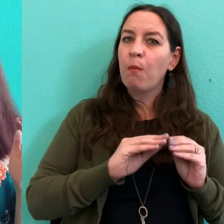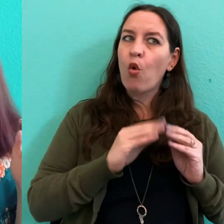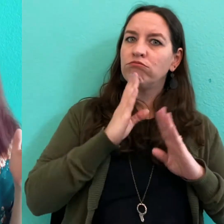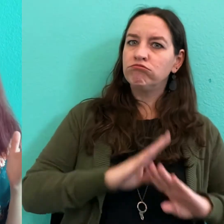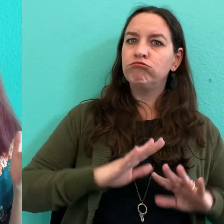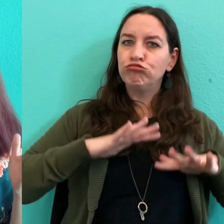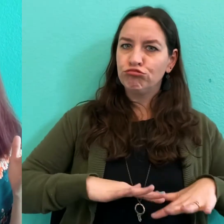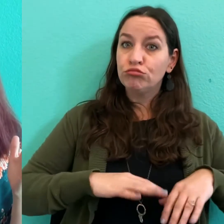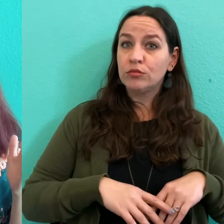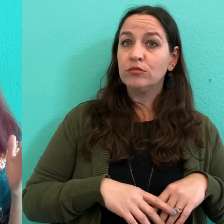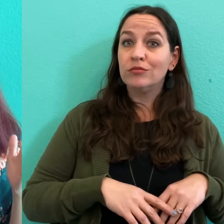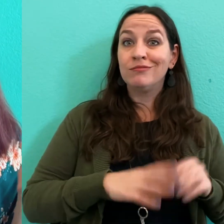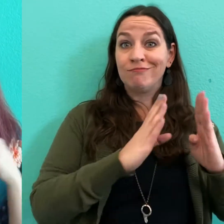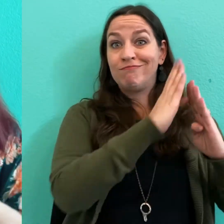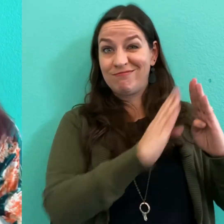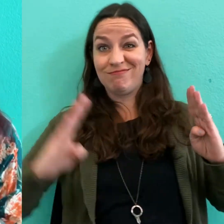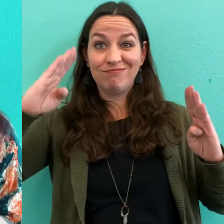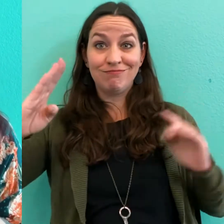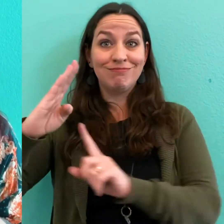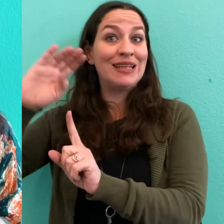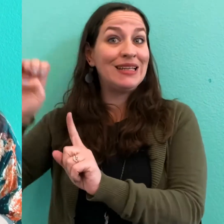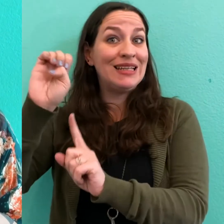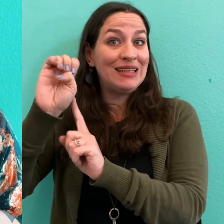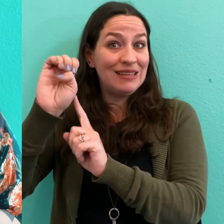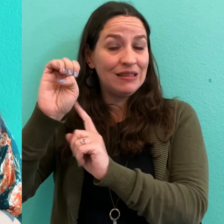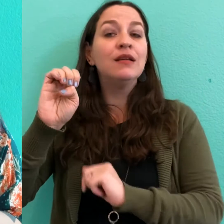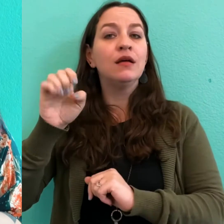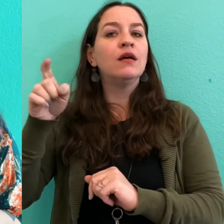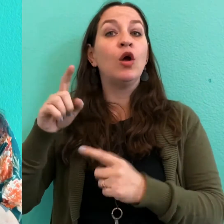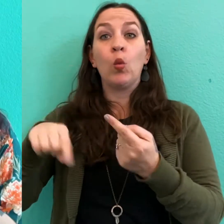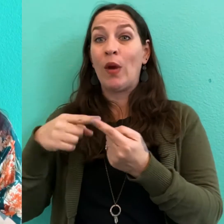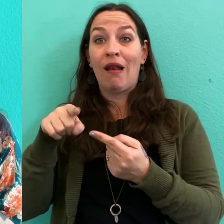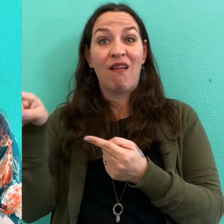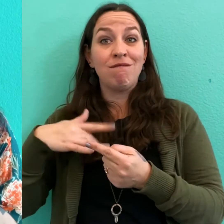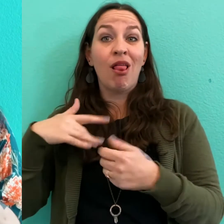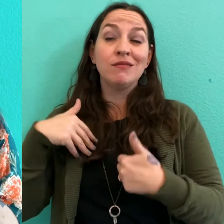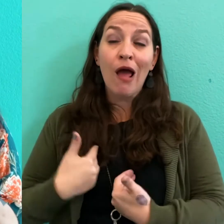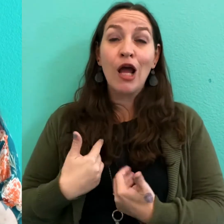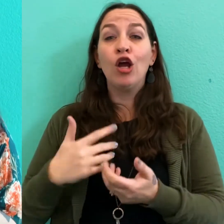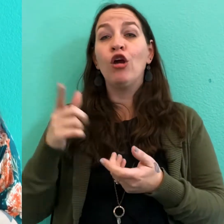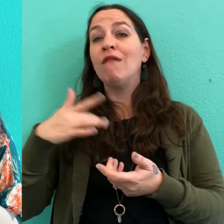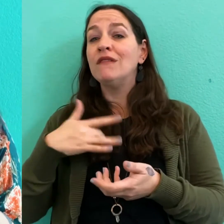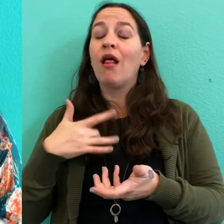On the other end of the spectrum is the E, the extrovert. And for those people, when they are tired or exhausted or need to